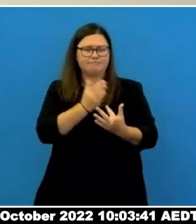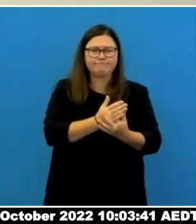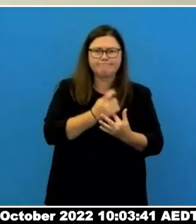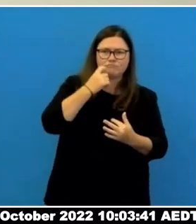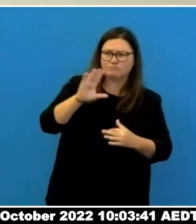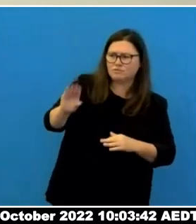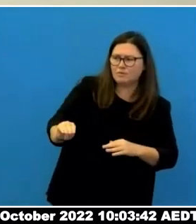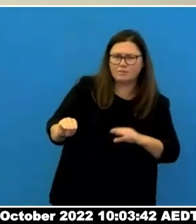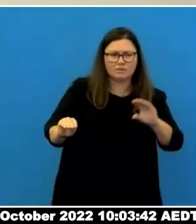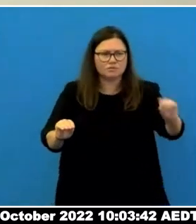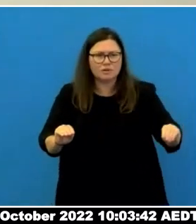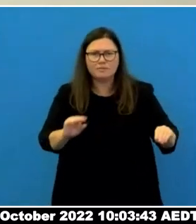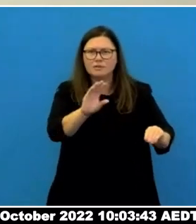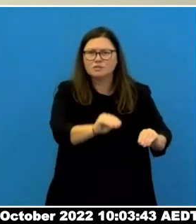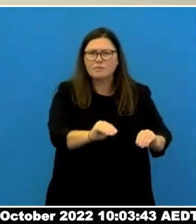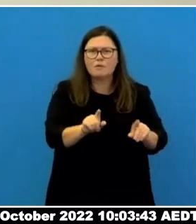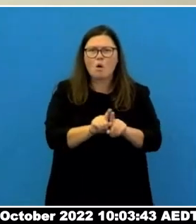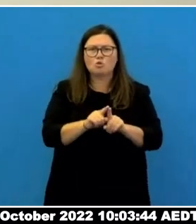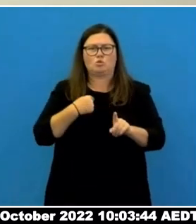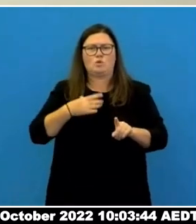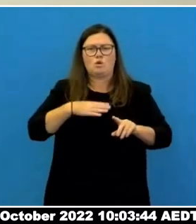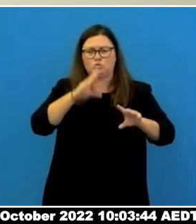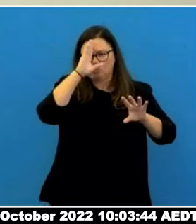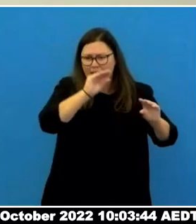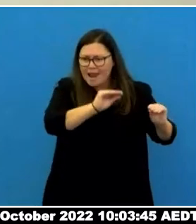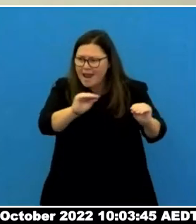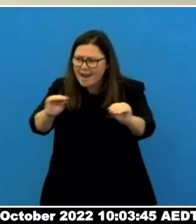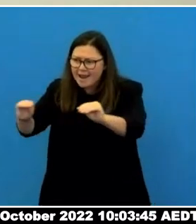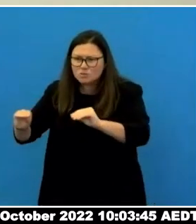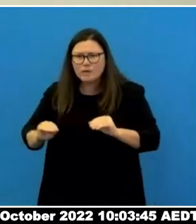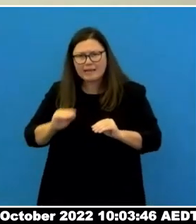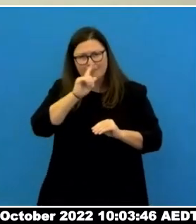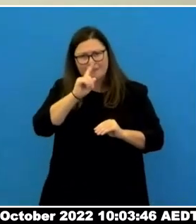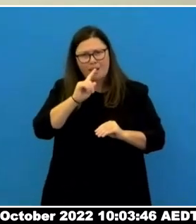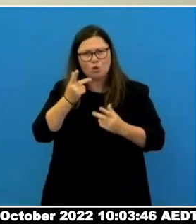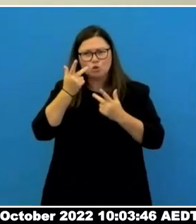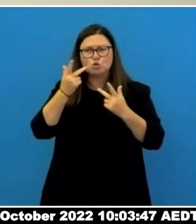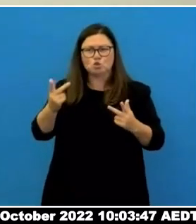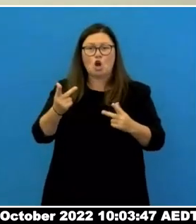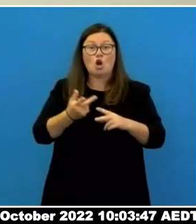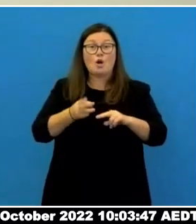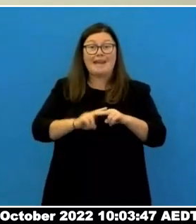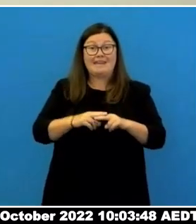to understand how racism shapes society and the need to act for action